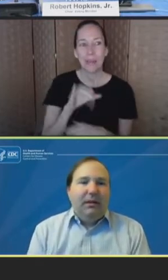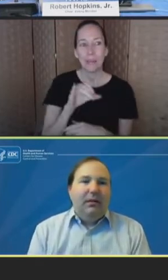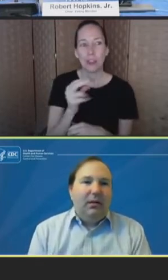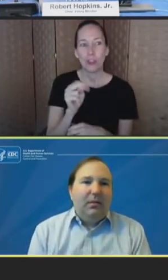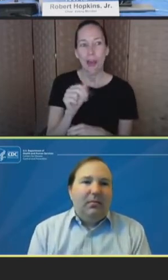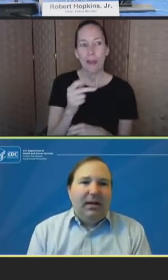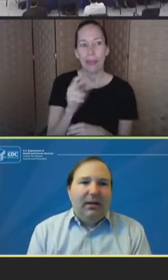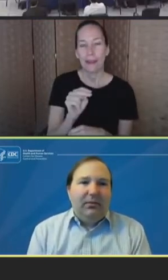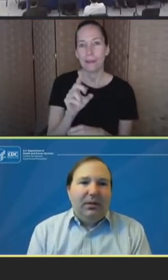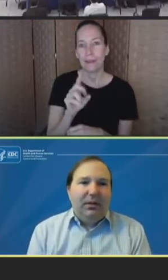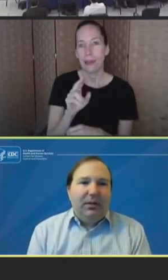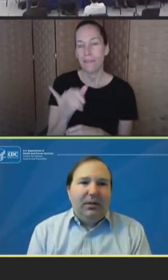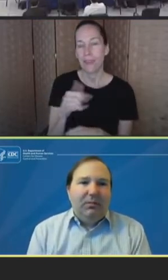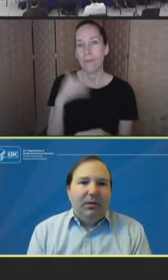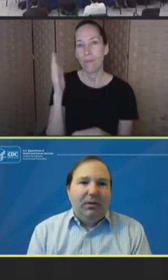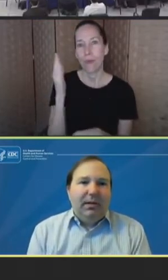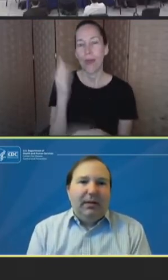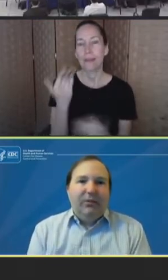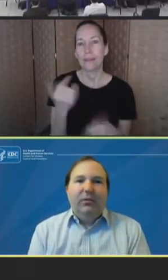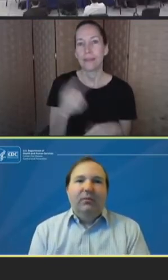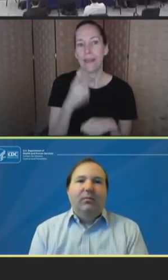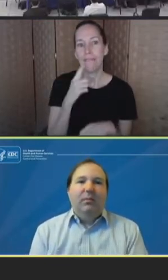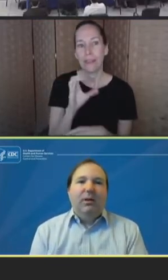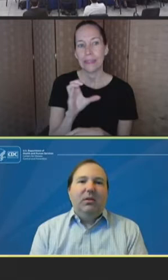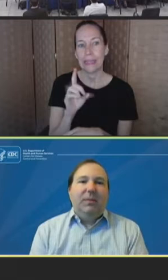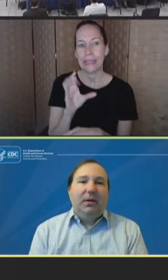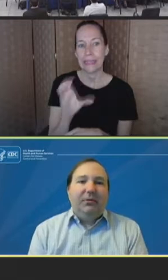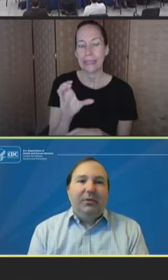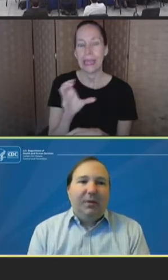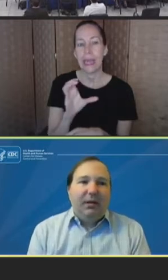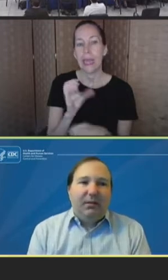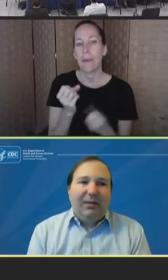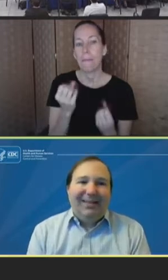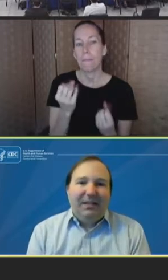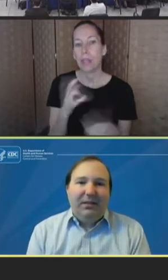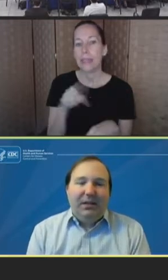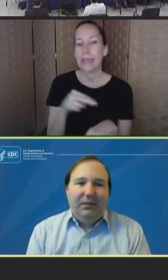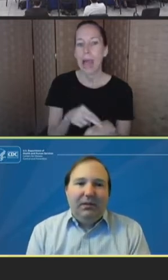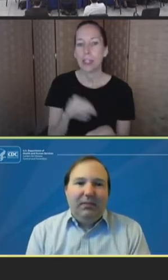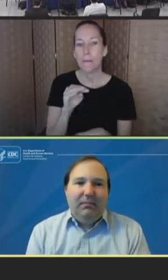today on behalf of CDC's Multinational Monkeypox Response Vaccine Safety Team.